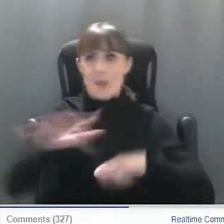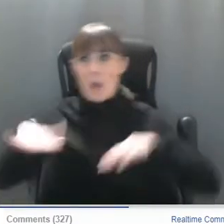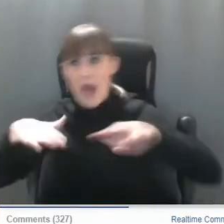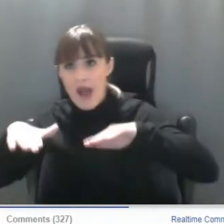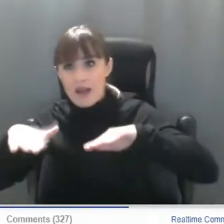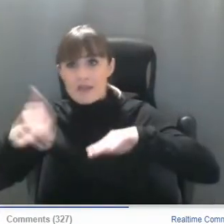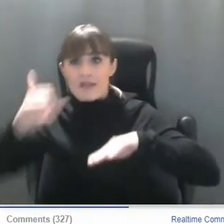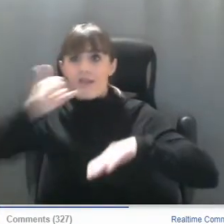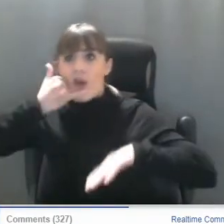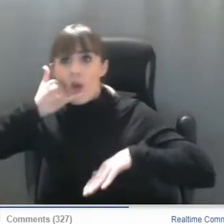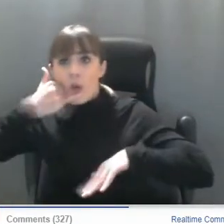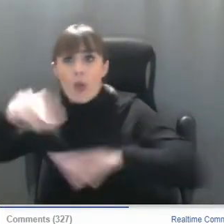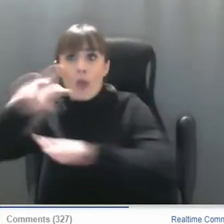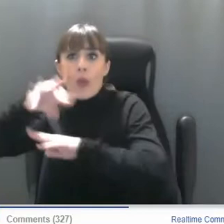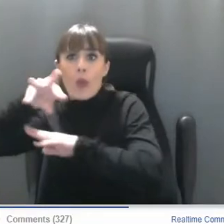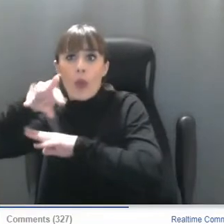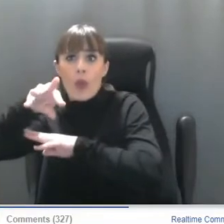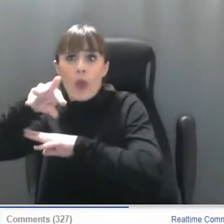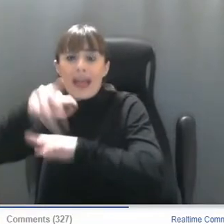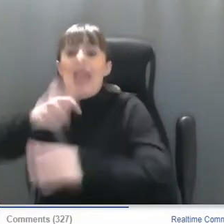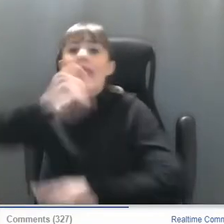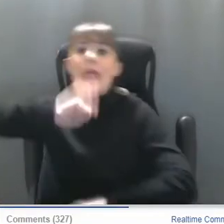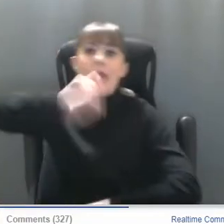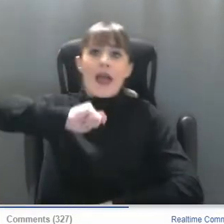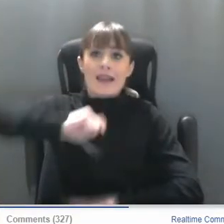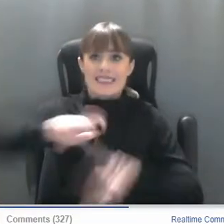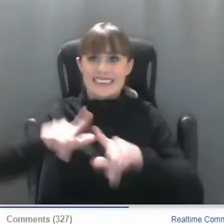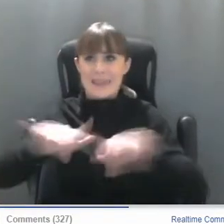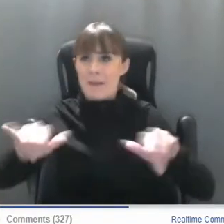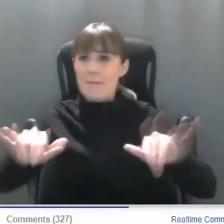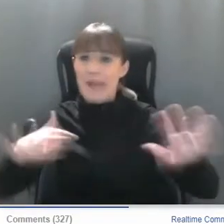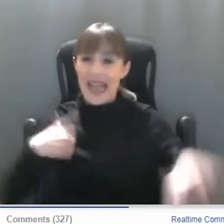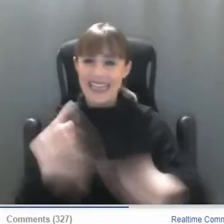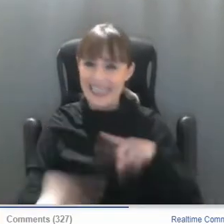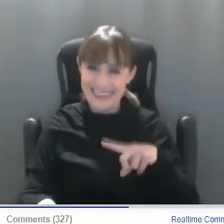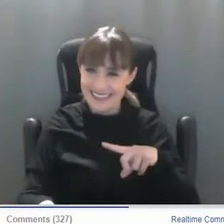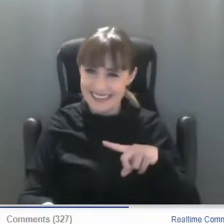and eat ice cream at the same time. So I'll have to wait. But ice cream windows